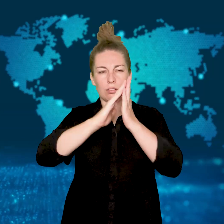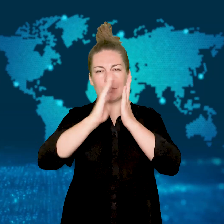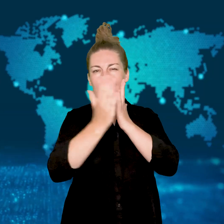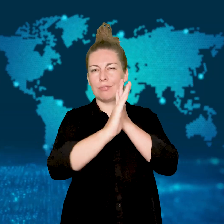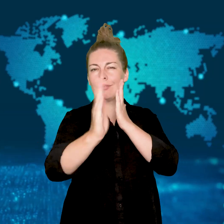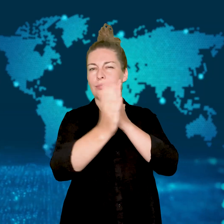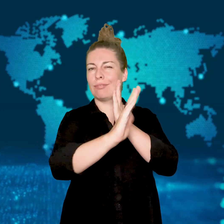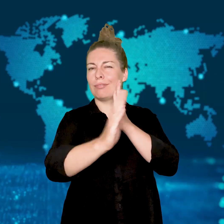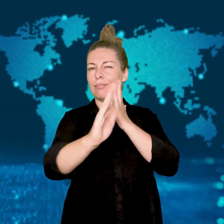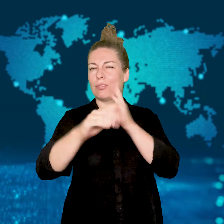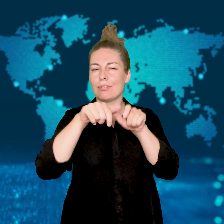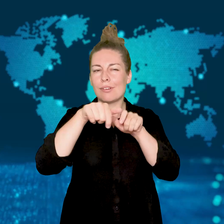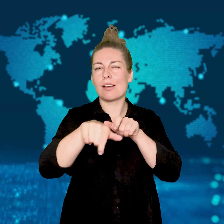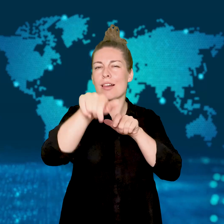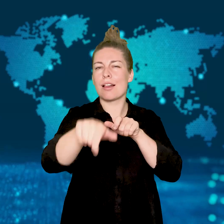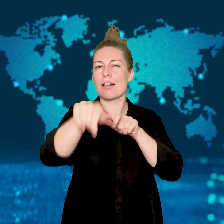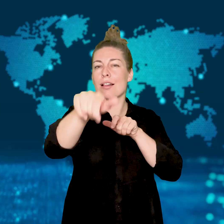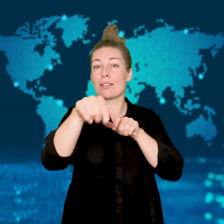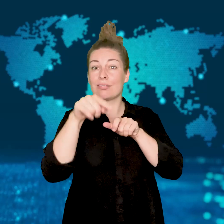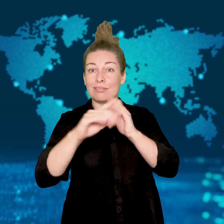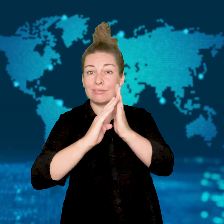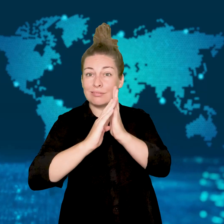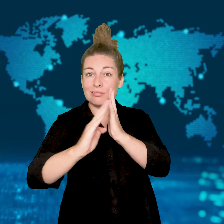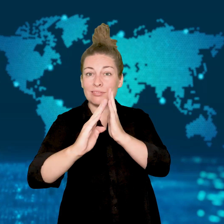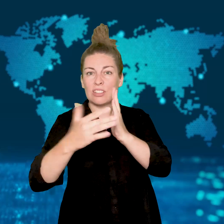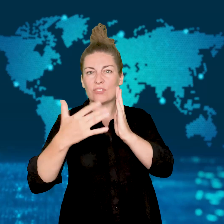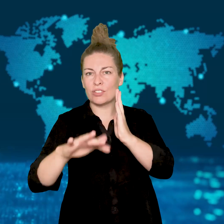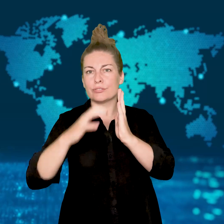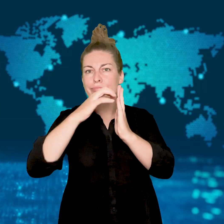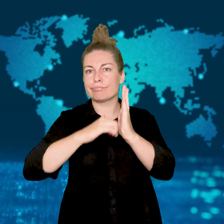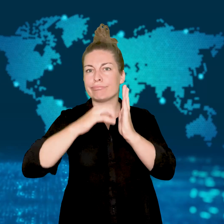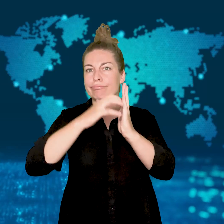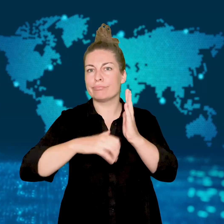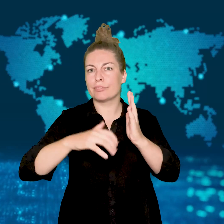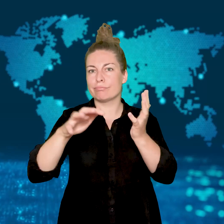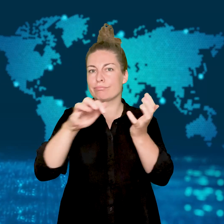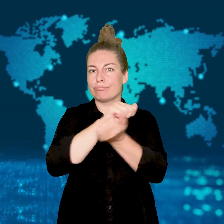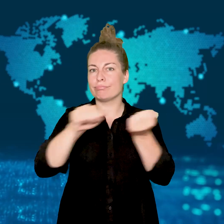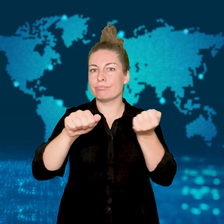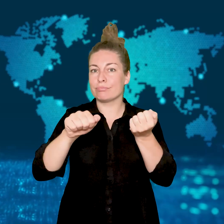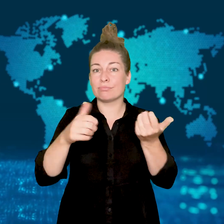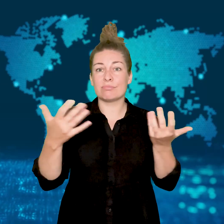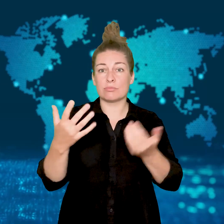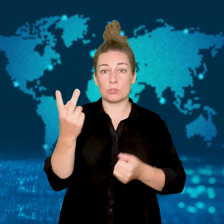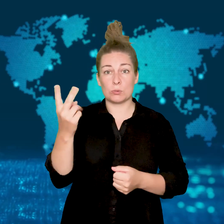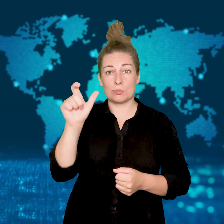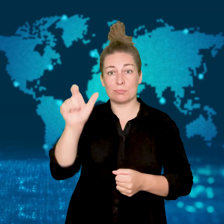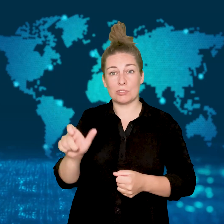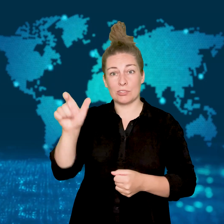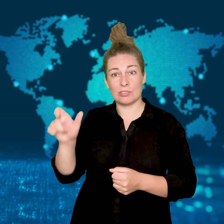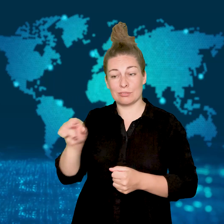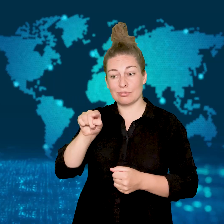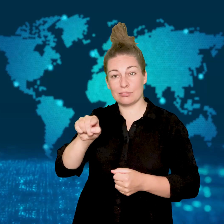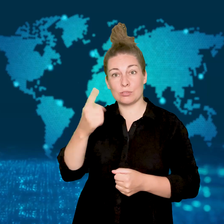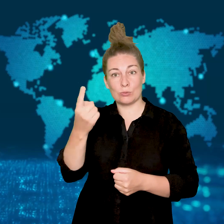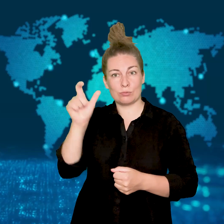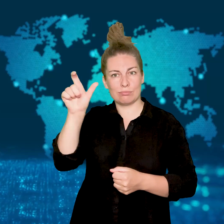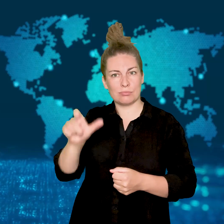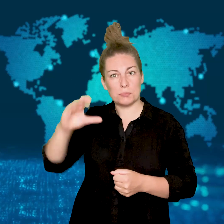The two people, a 38-year old man and a55 year-old woman, were trying to